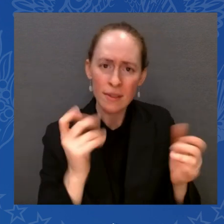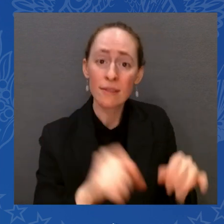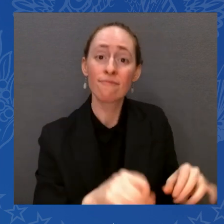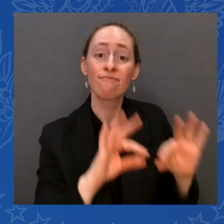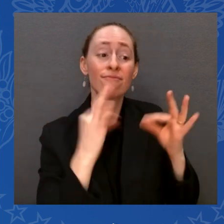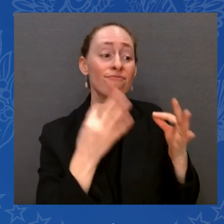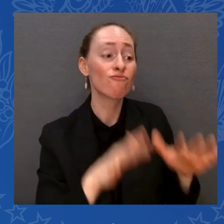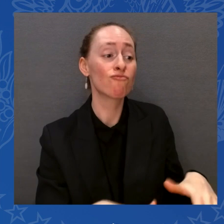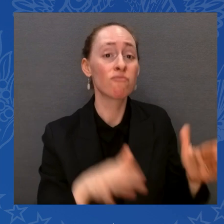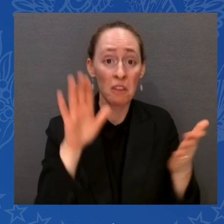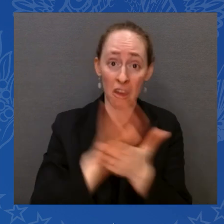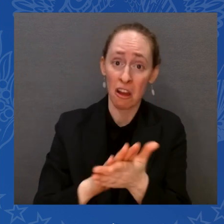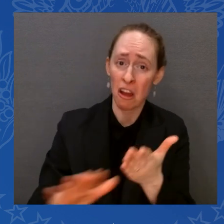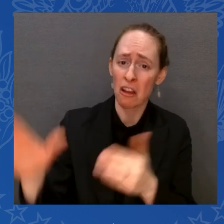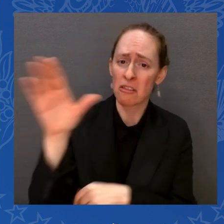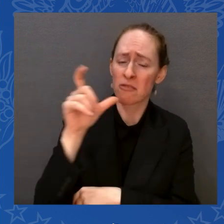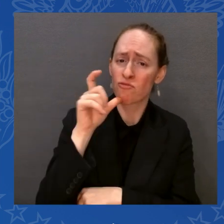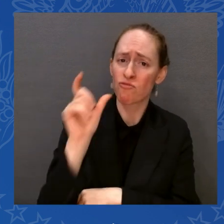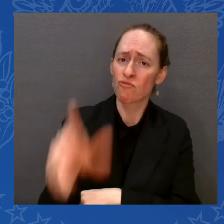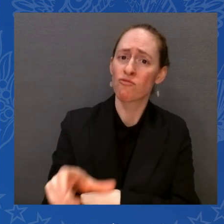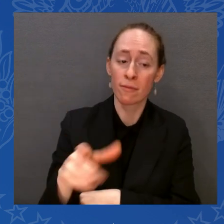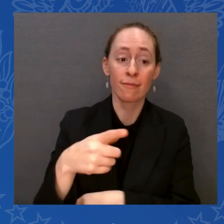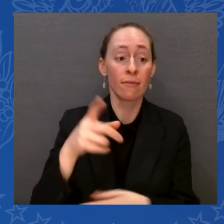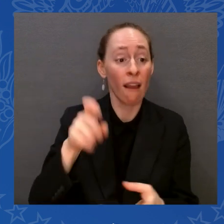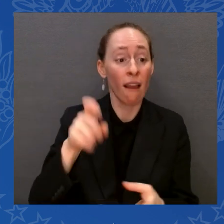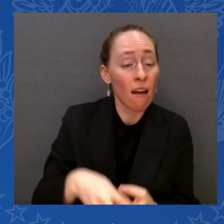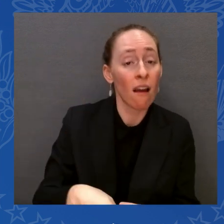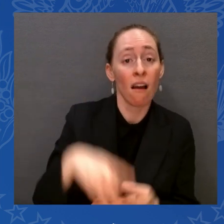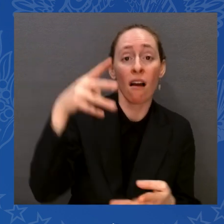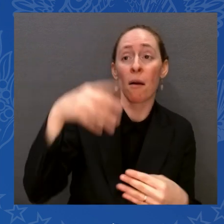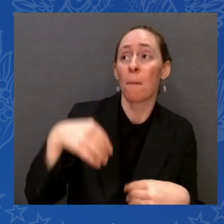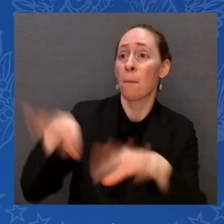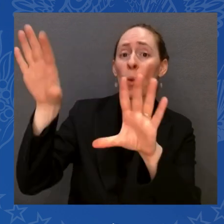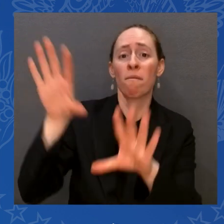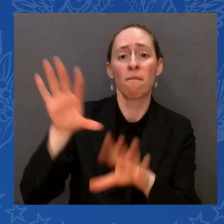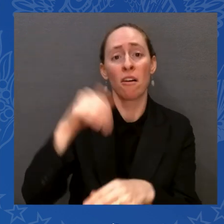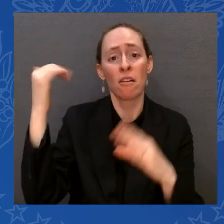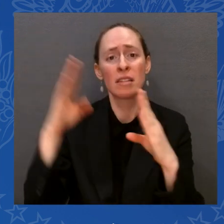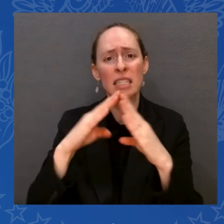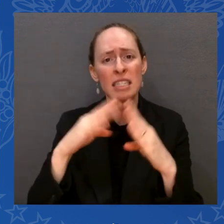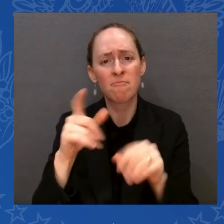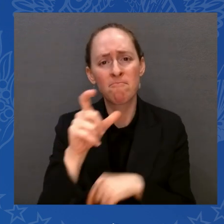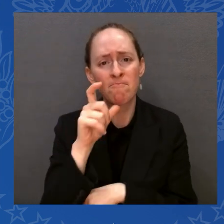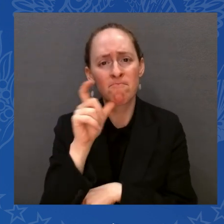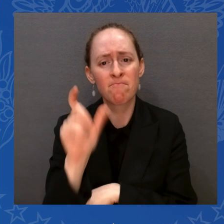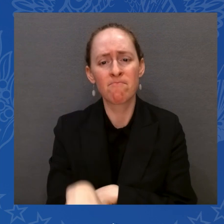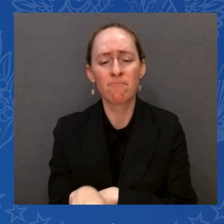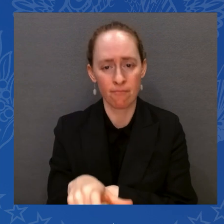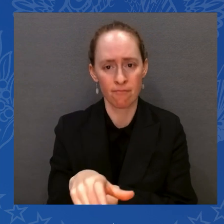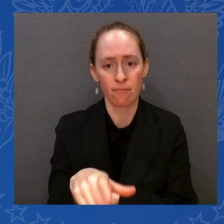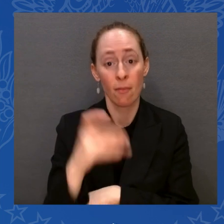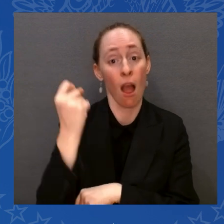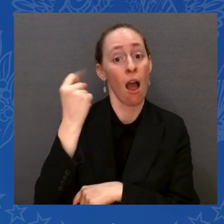in search of an opportunity. But they do require at least four years of trained apprenticeships, which is one of the reasons the United States